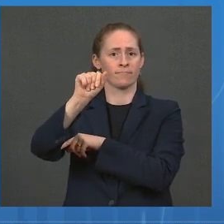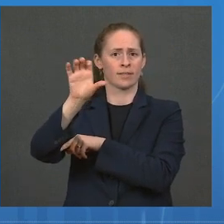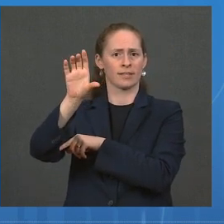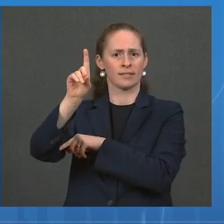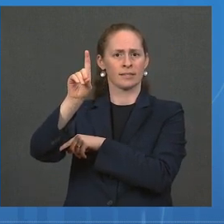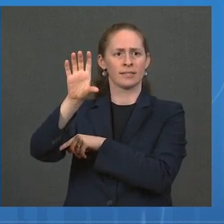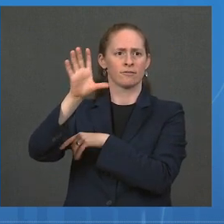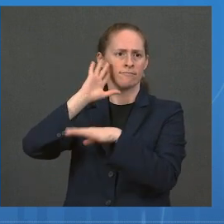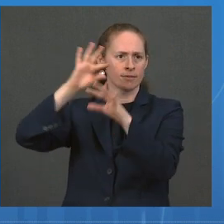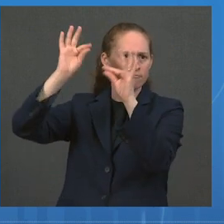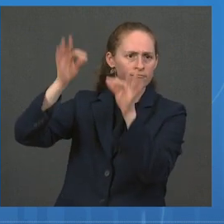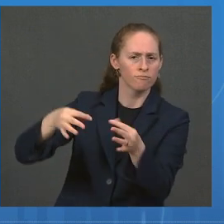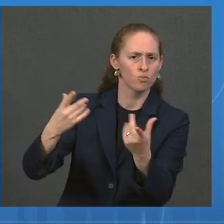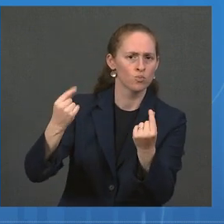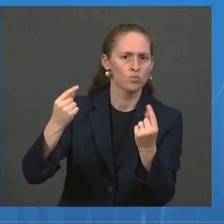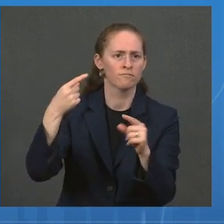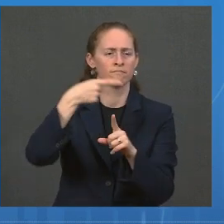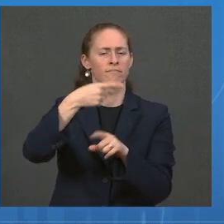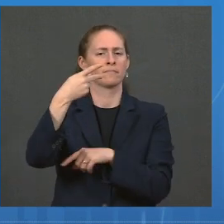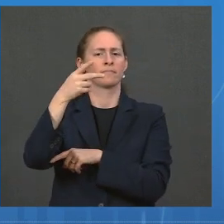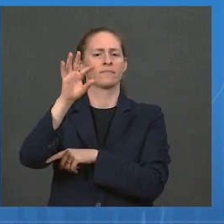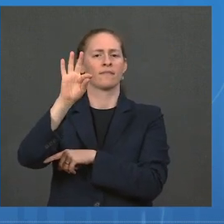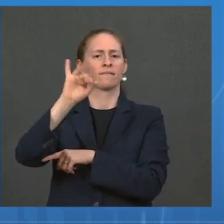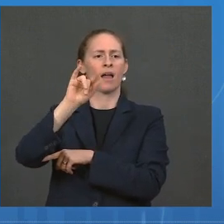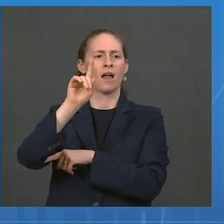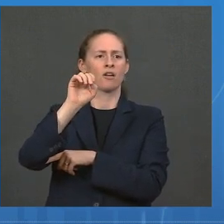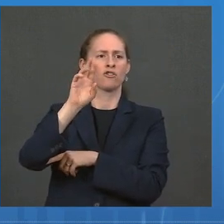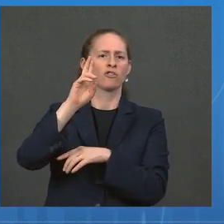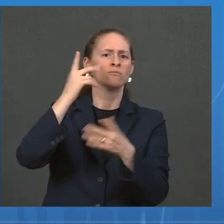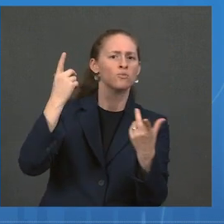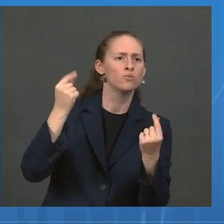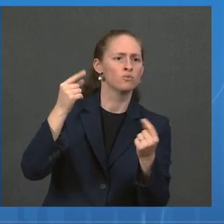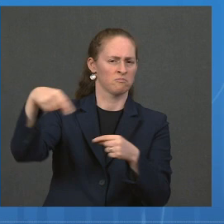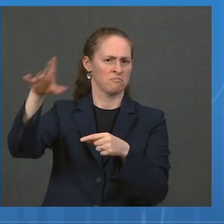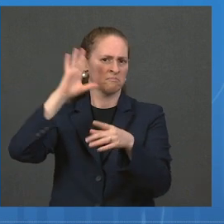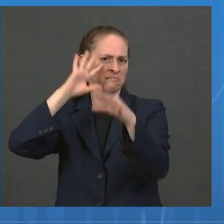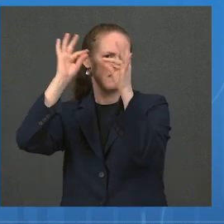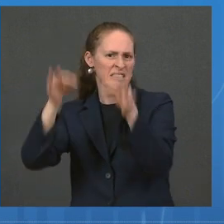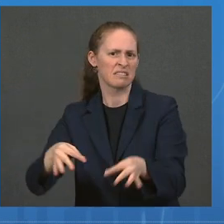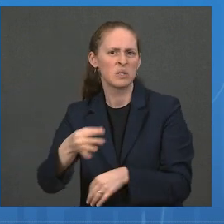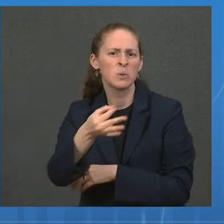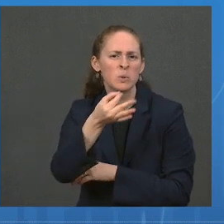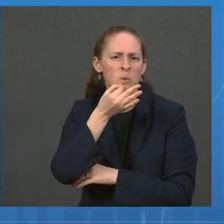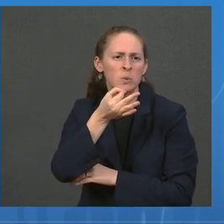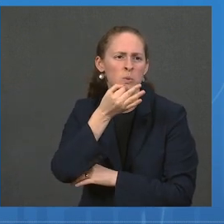5 through 11 in the next couple of weeks. We know millions of parents have been waiting